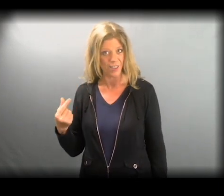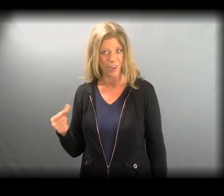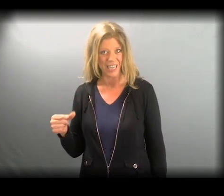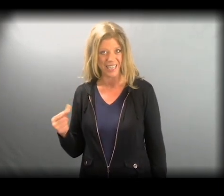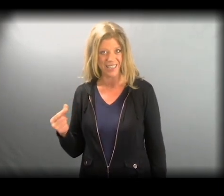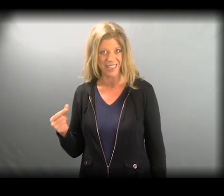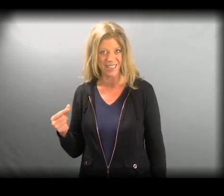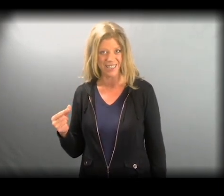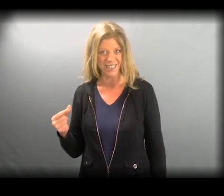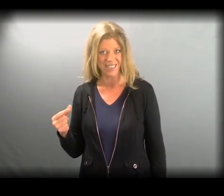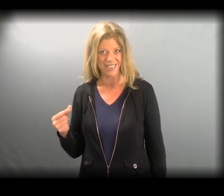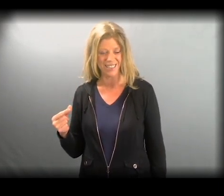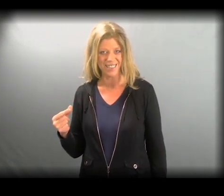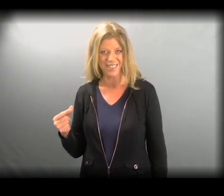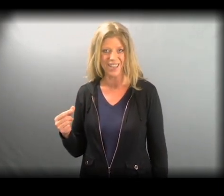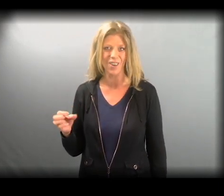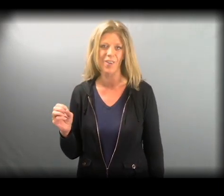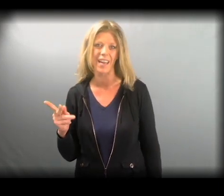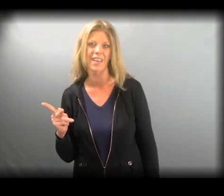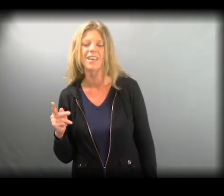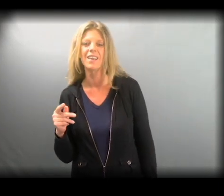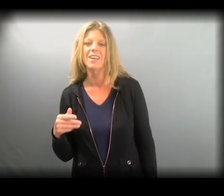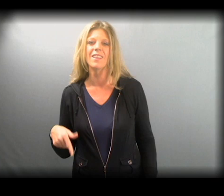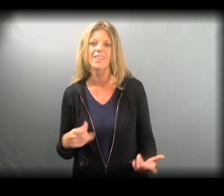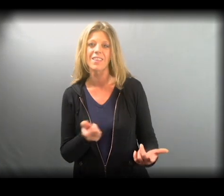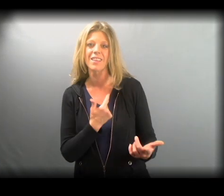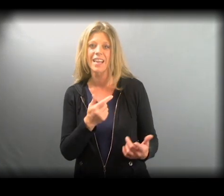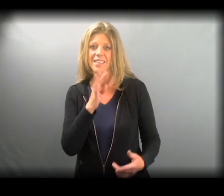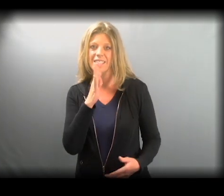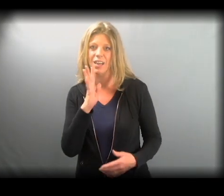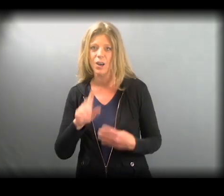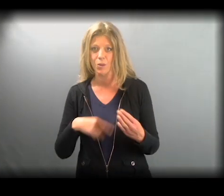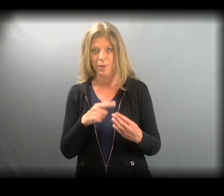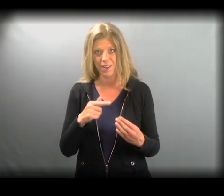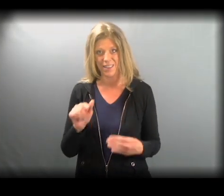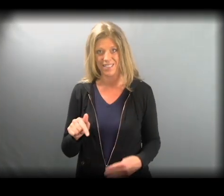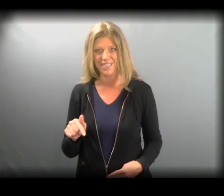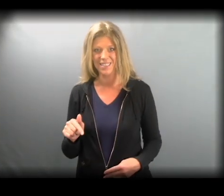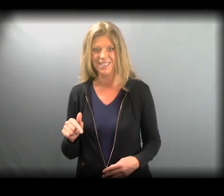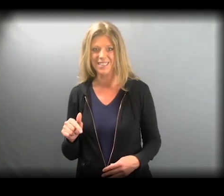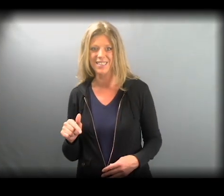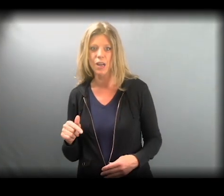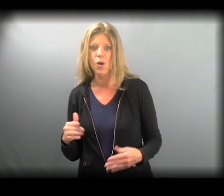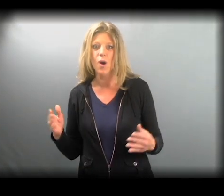If Red is yellow, blue is white, and yellow is red, what color is green? O.K., let's talk about this.